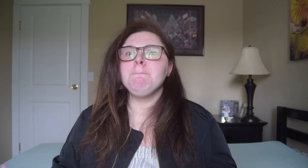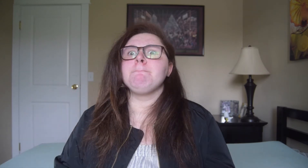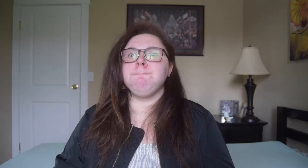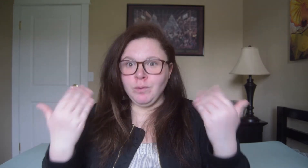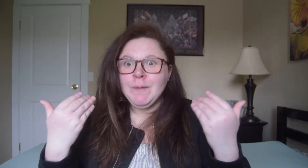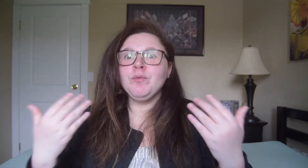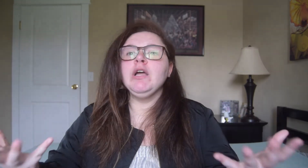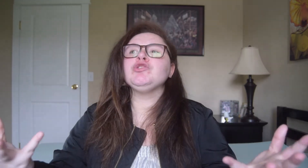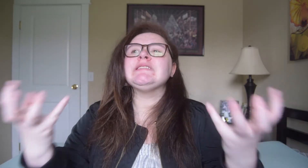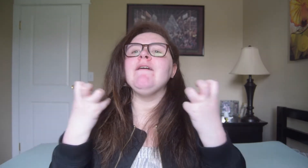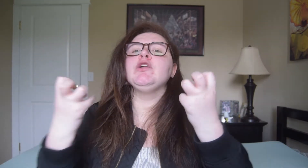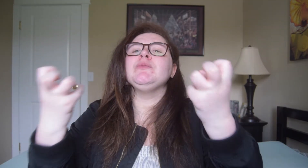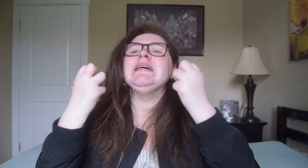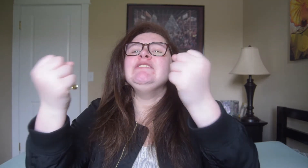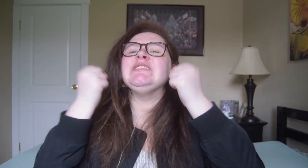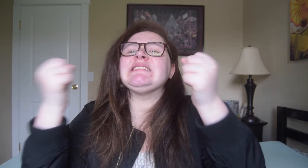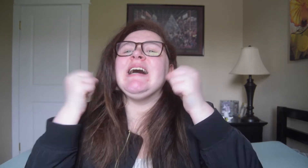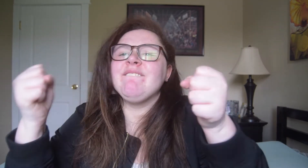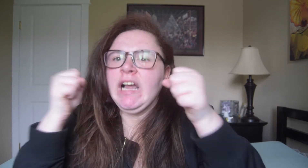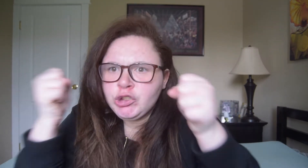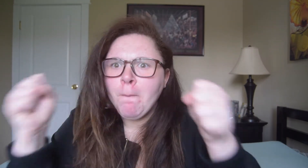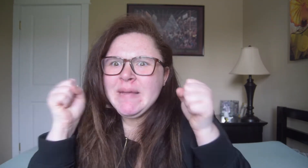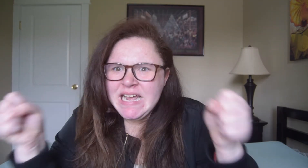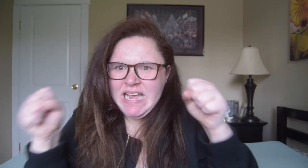It was like bring it on, give it to me